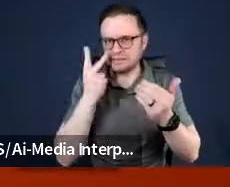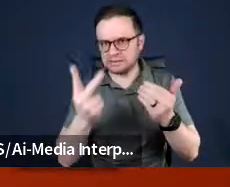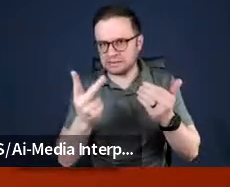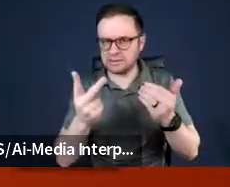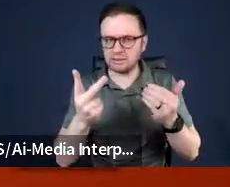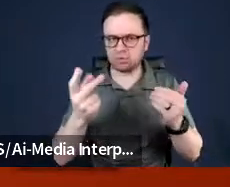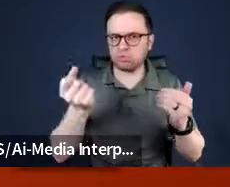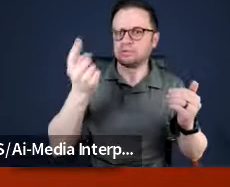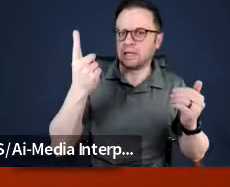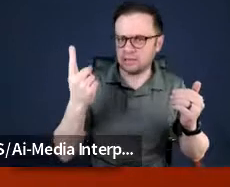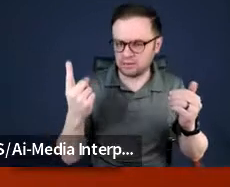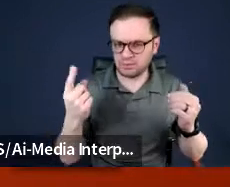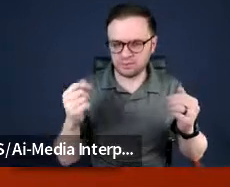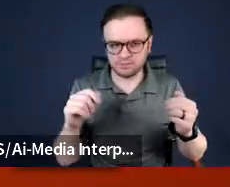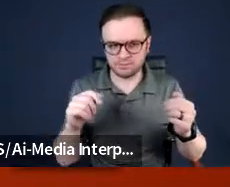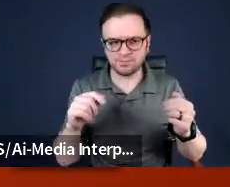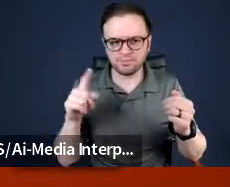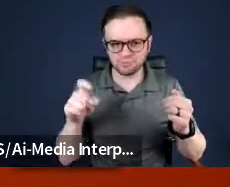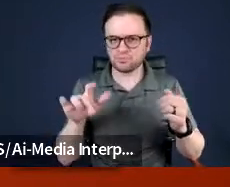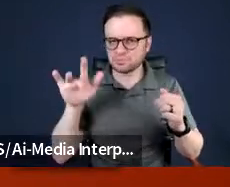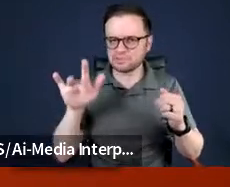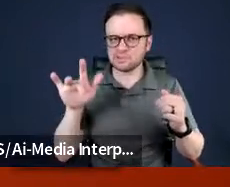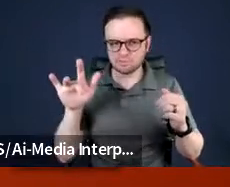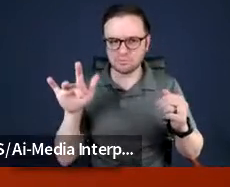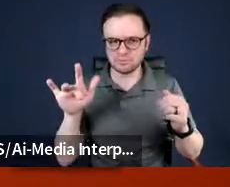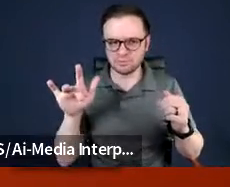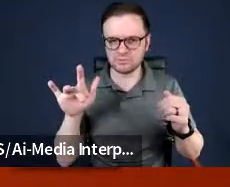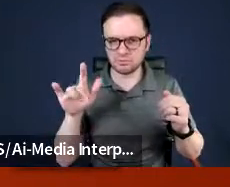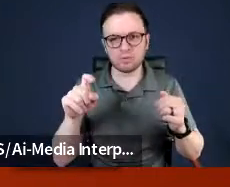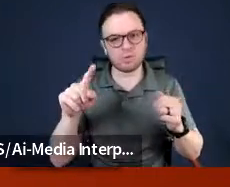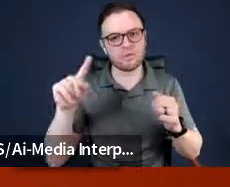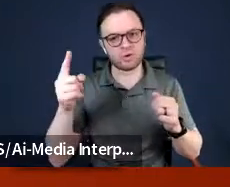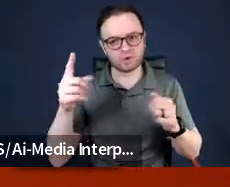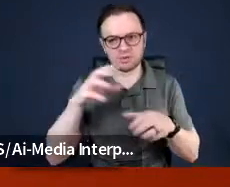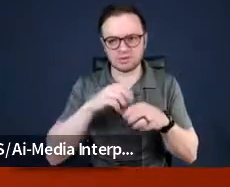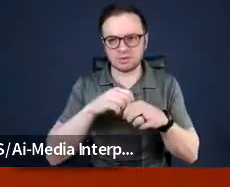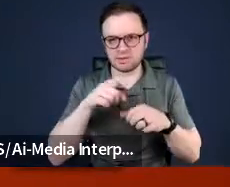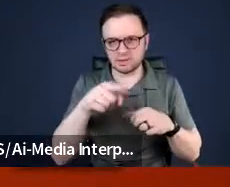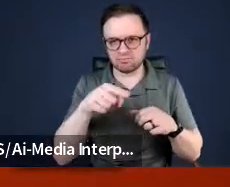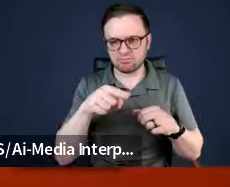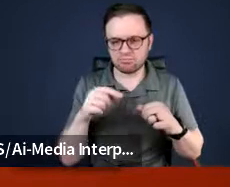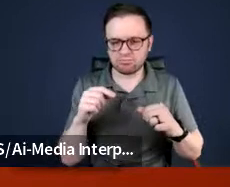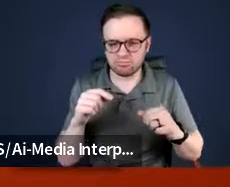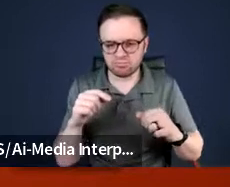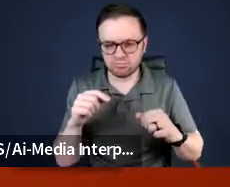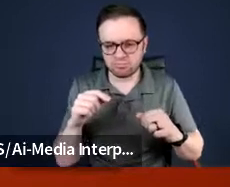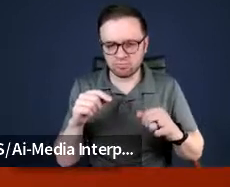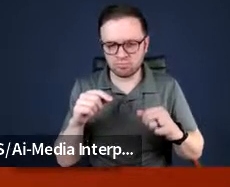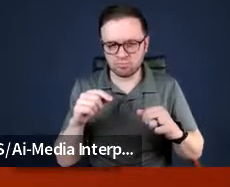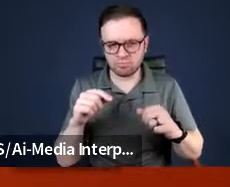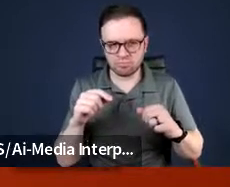so if you hit tab, that is the first thing that should pop up. It should be clear, it should be discernible,